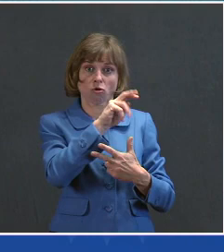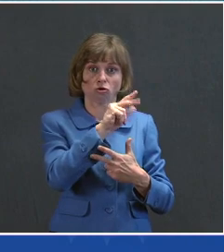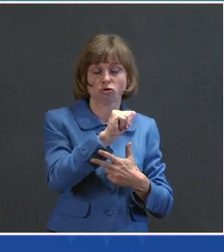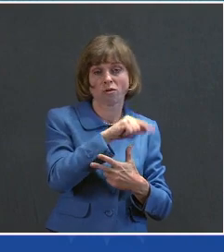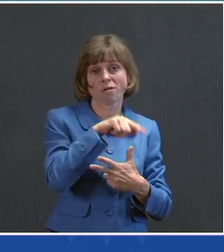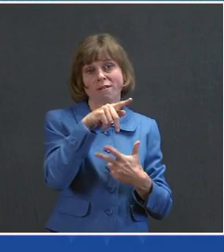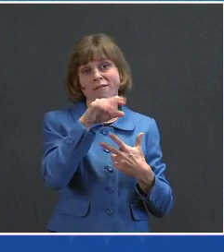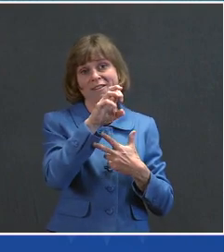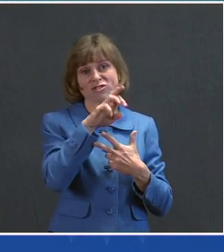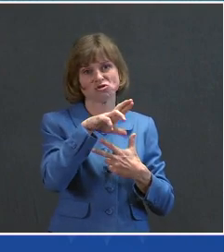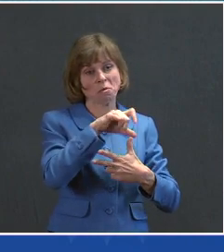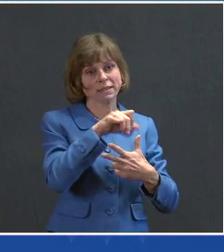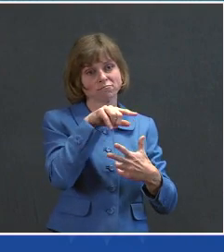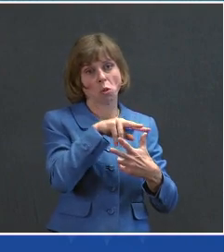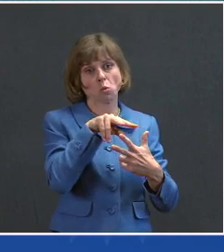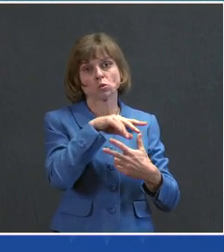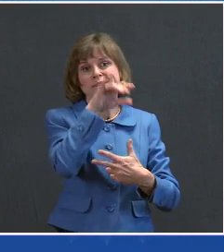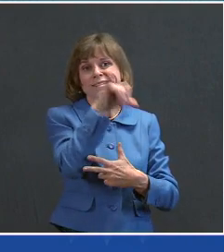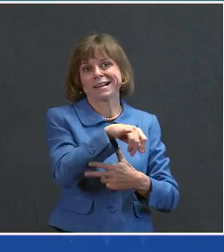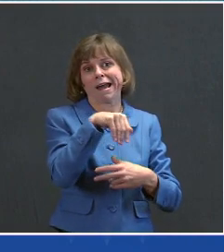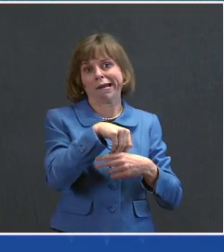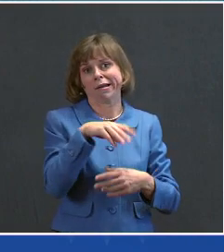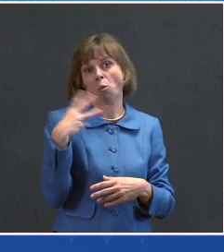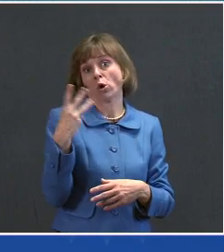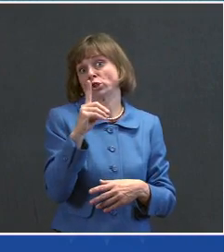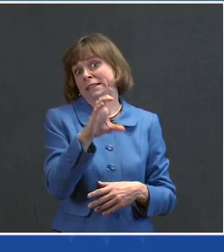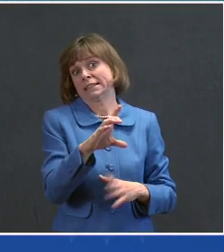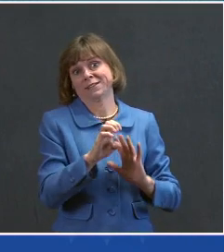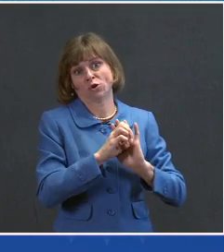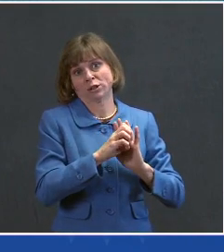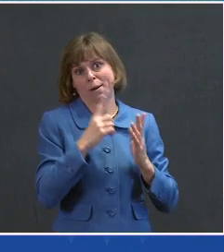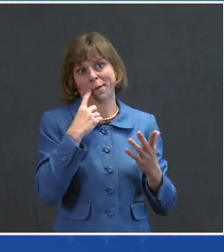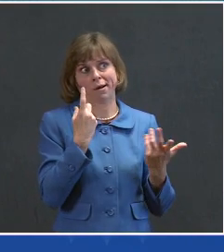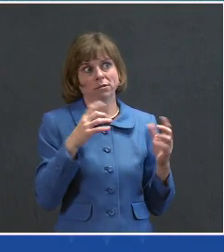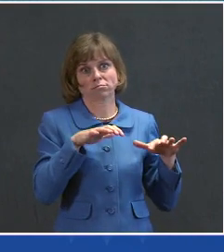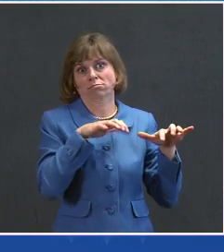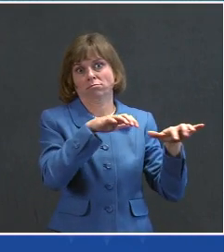it's easy to get from one side of the city to the other. Ms. Psaki: Sure. Those are all important considerations.